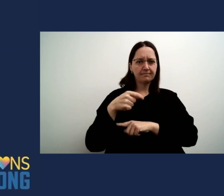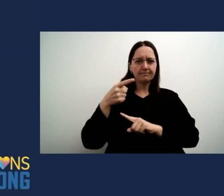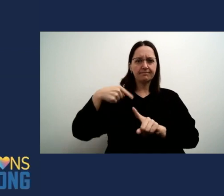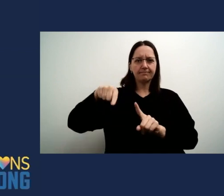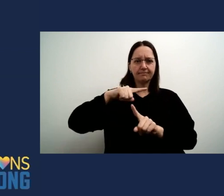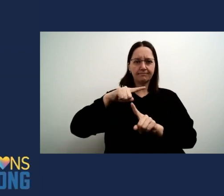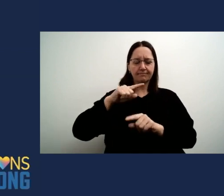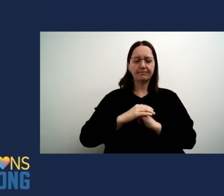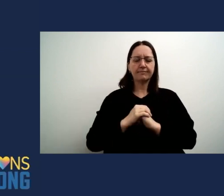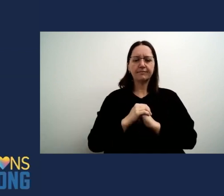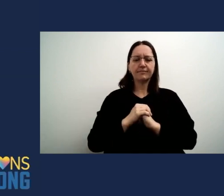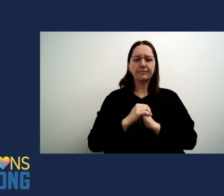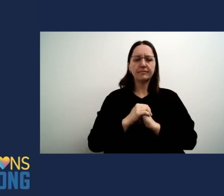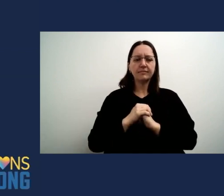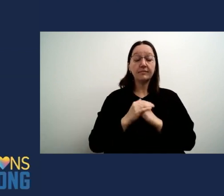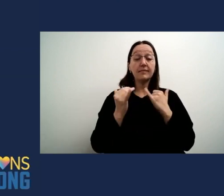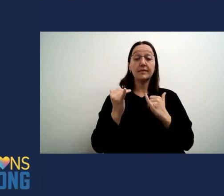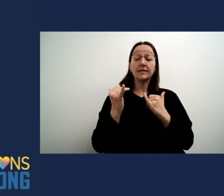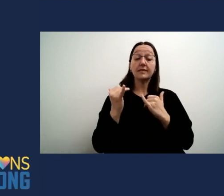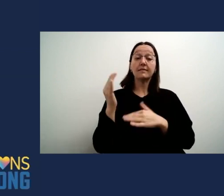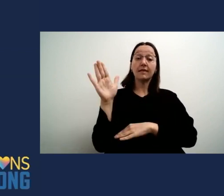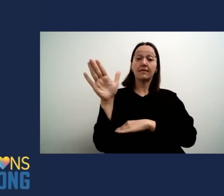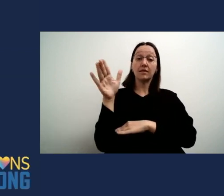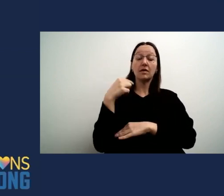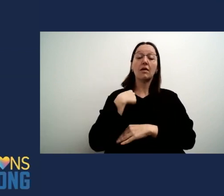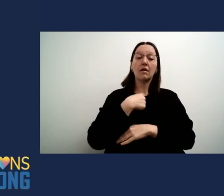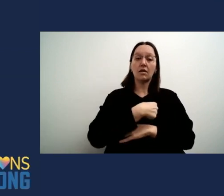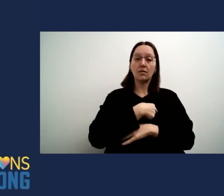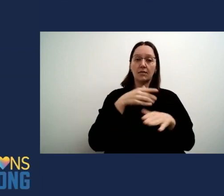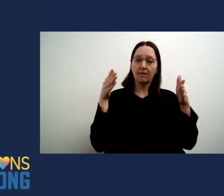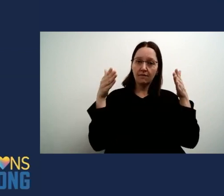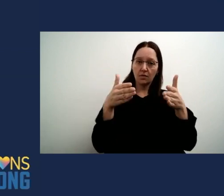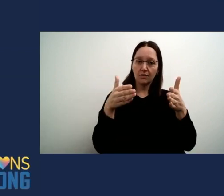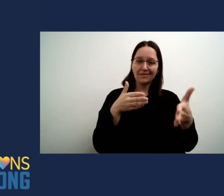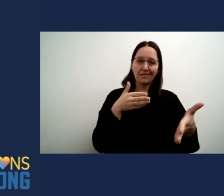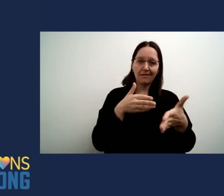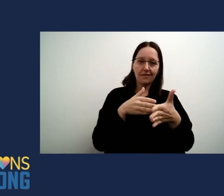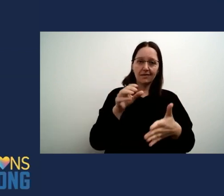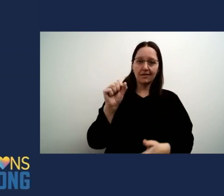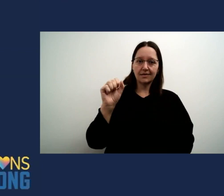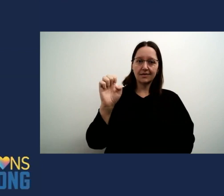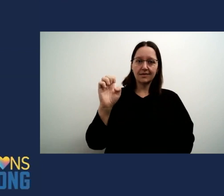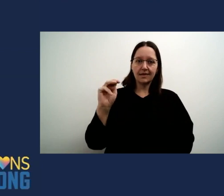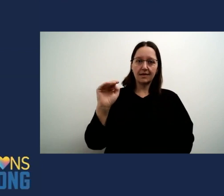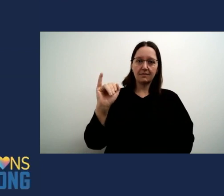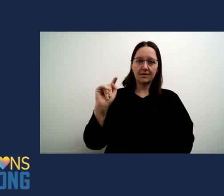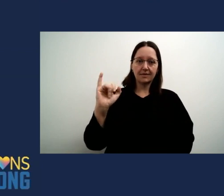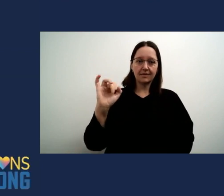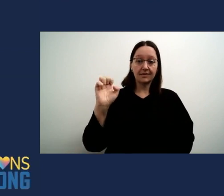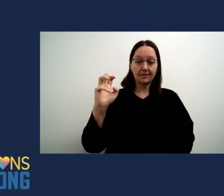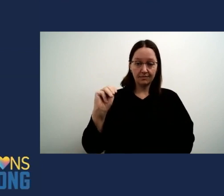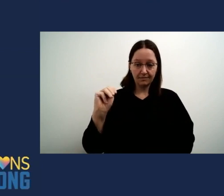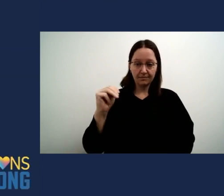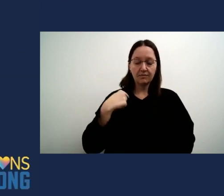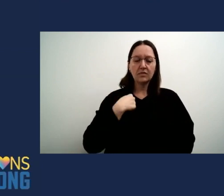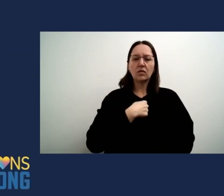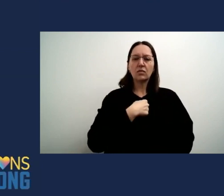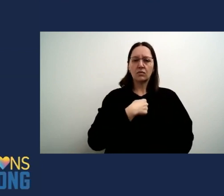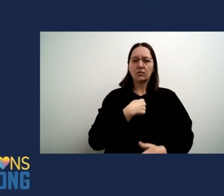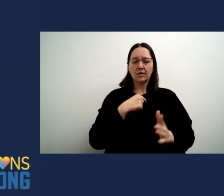page, which we have also provided in the chat and QR code on the screen.